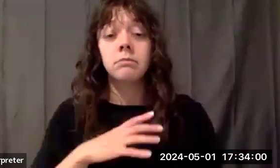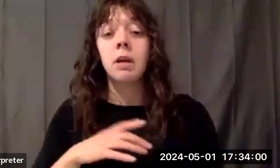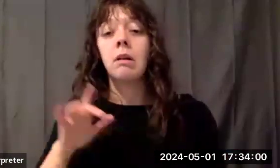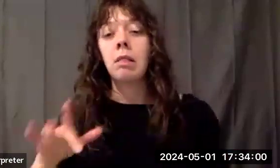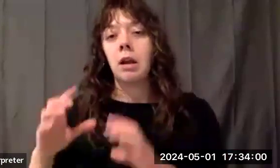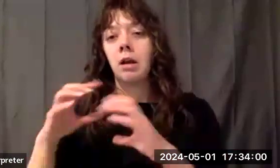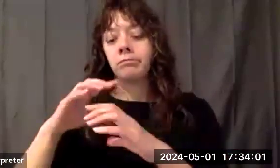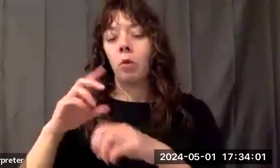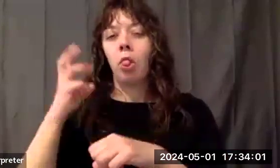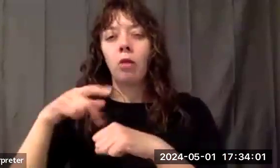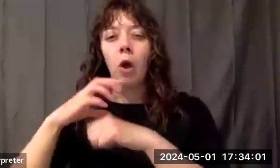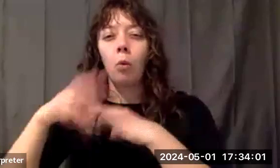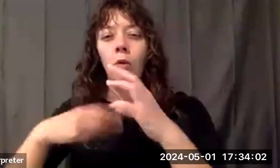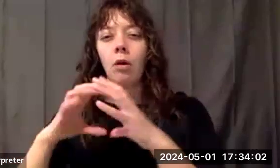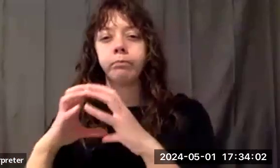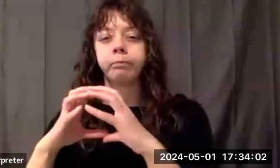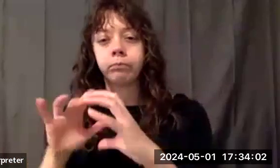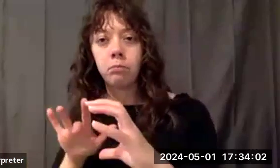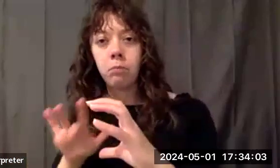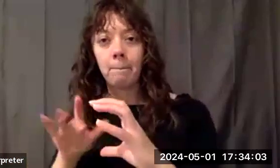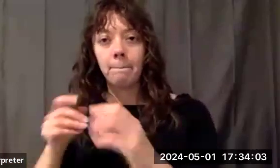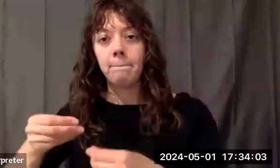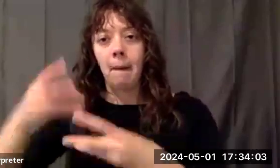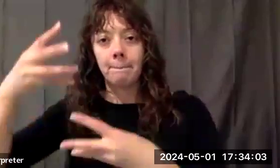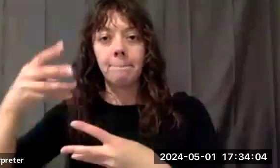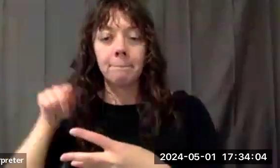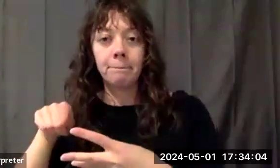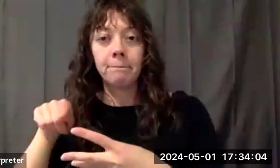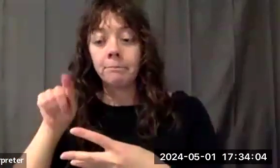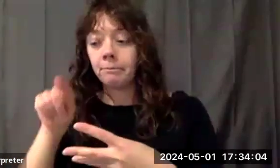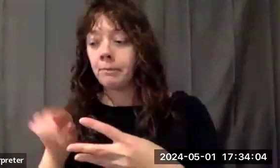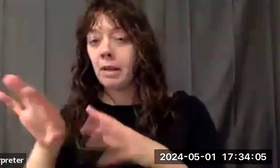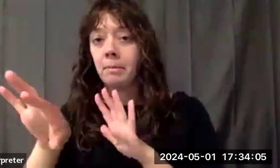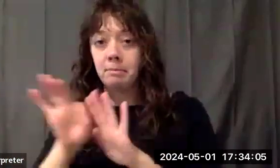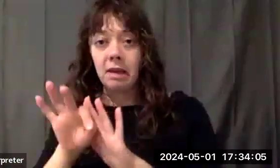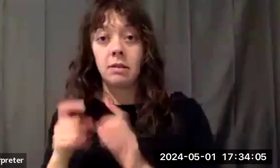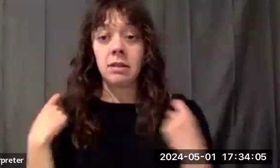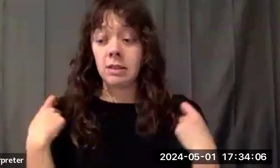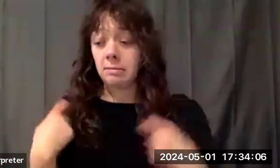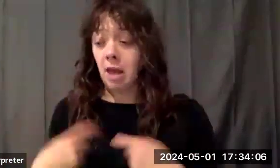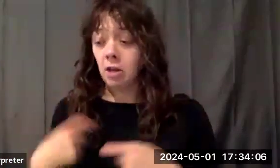of your screen that says interpretation underneath it, and select Spanish to hear the translated audio.